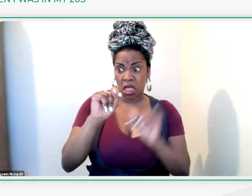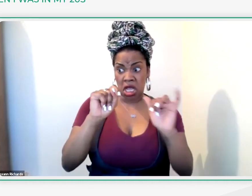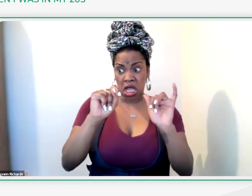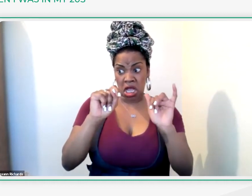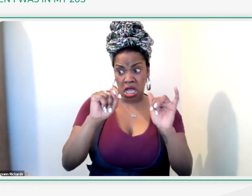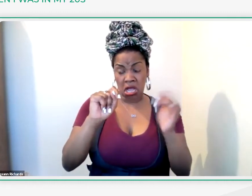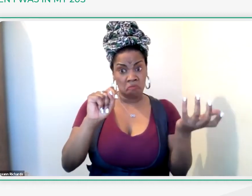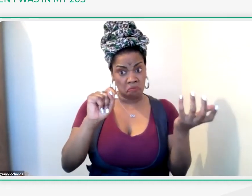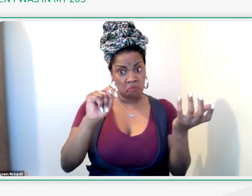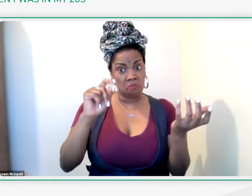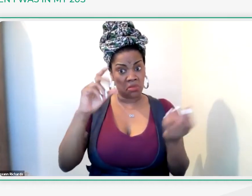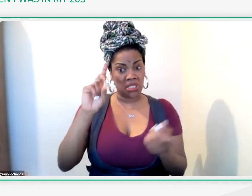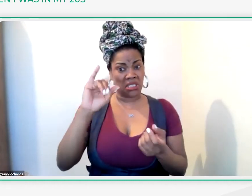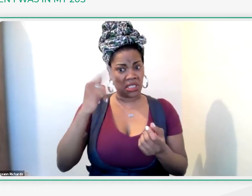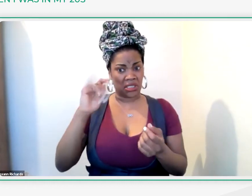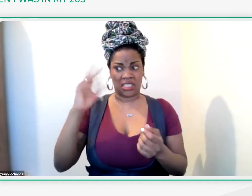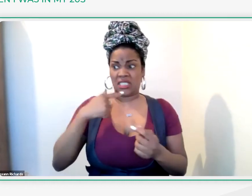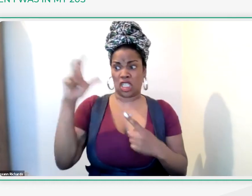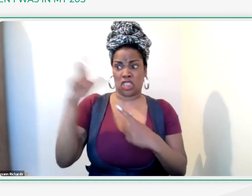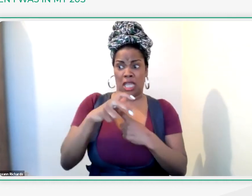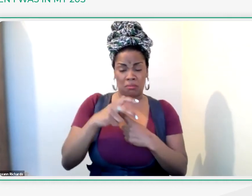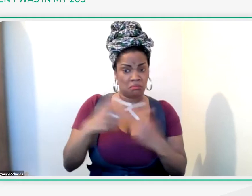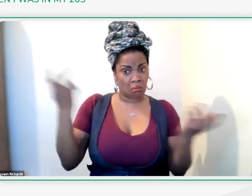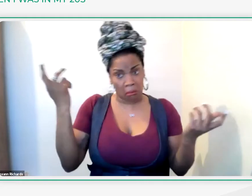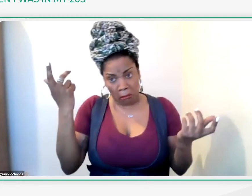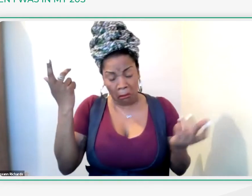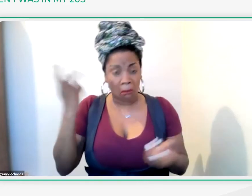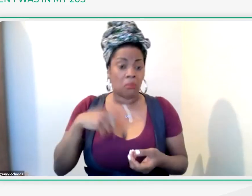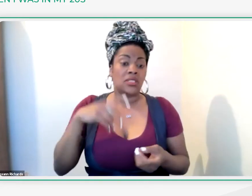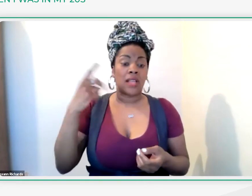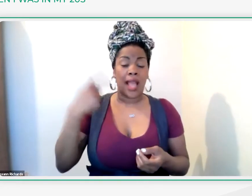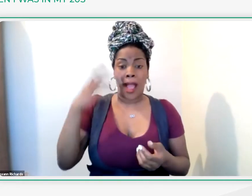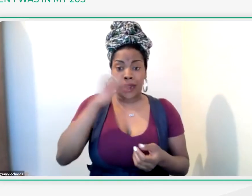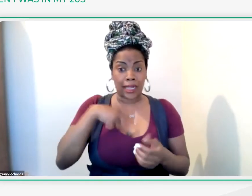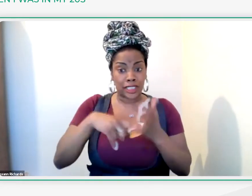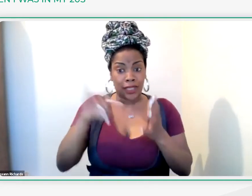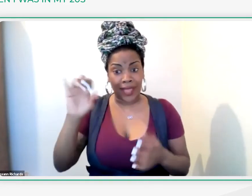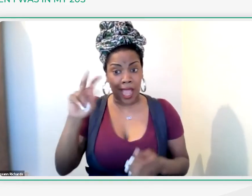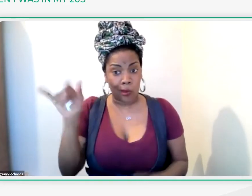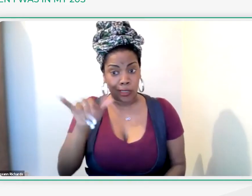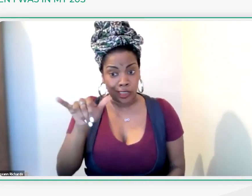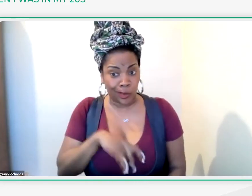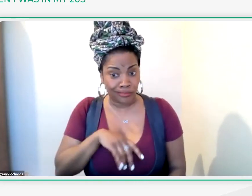Somebody mentioned Digit in the chat. They said that it’s champ and really good.